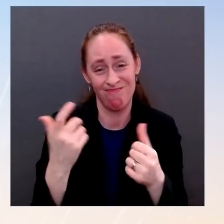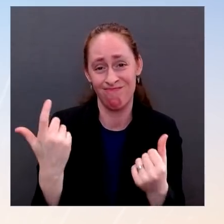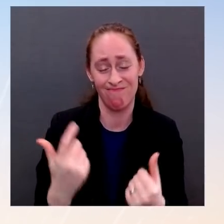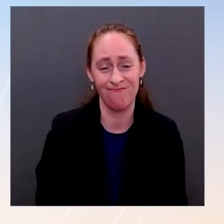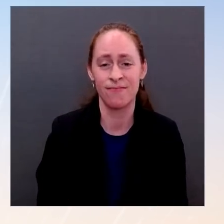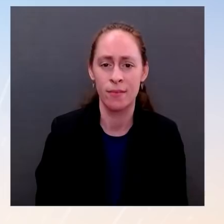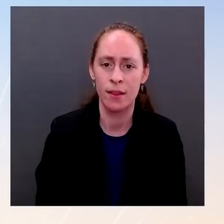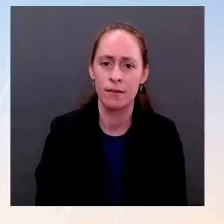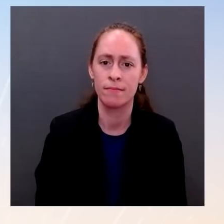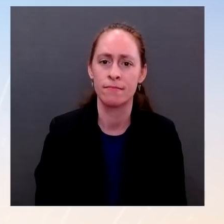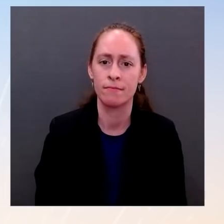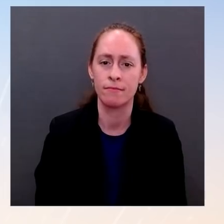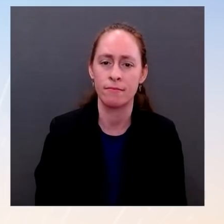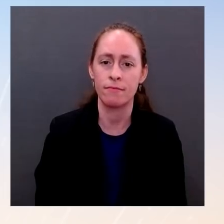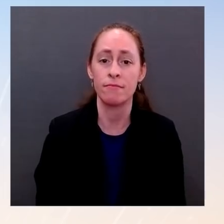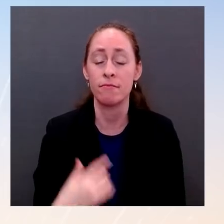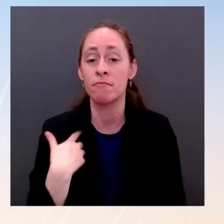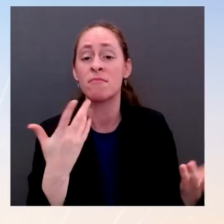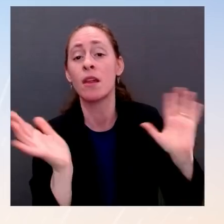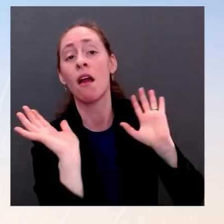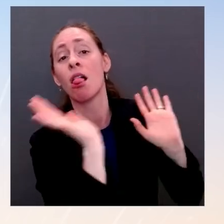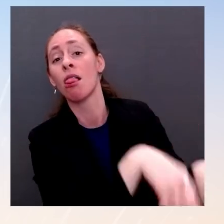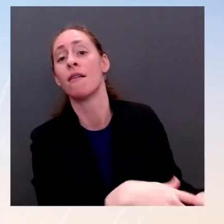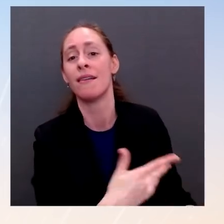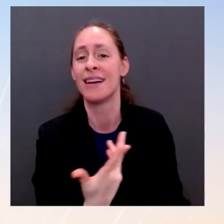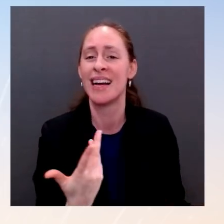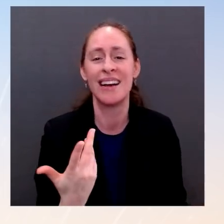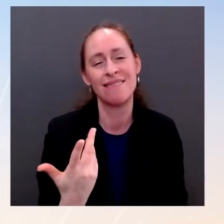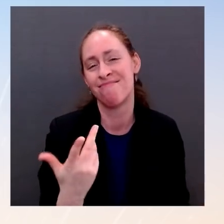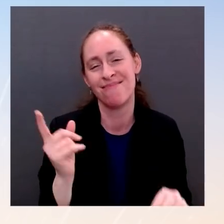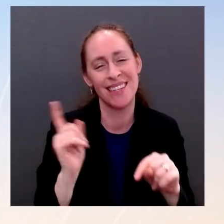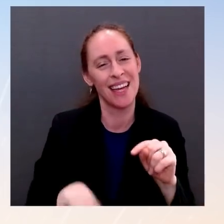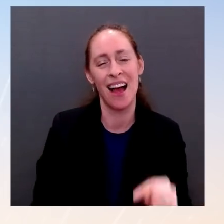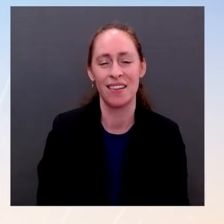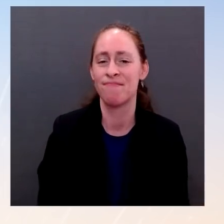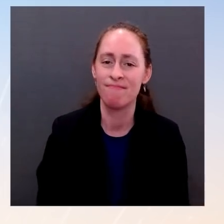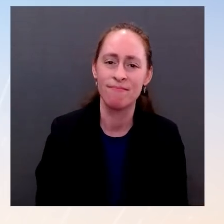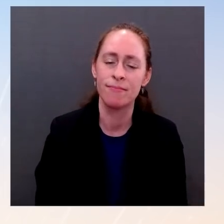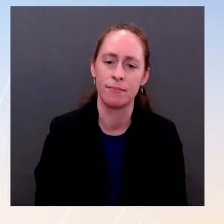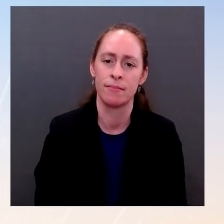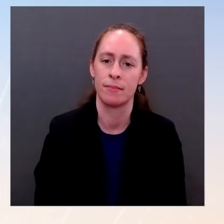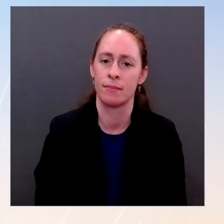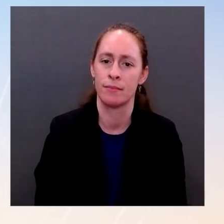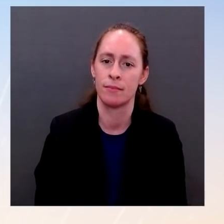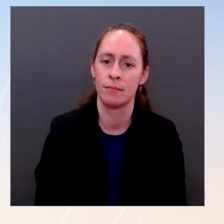you gotten any assurances from Russian officials that they won't invade until Lavrov meets with Secretary Blinken? Ms. Psaki: Again,